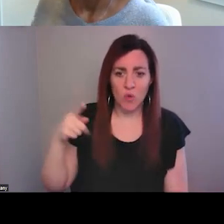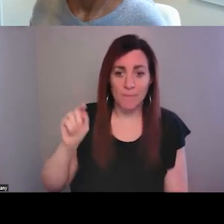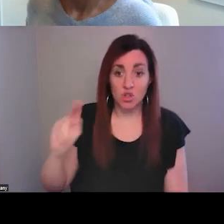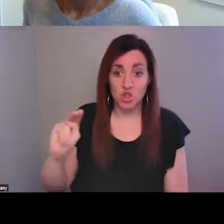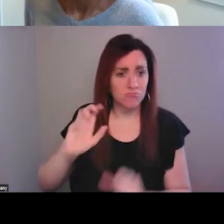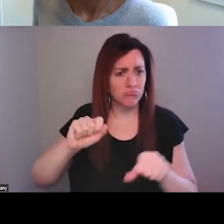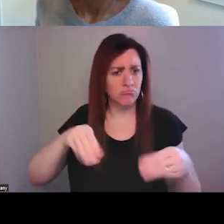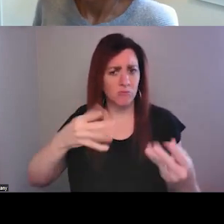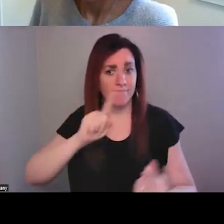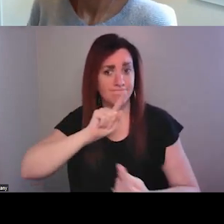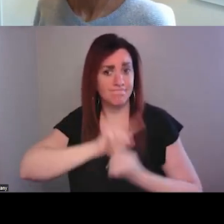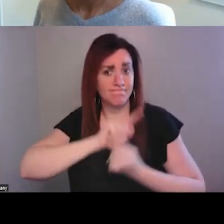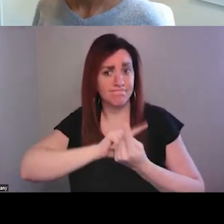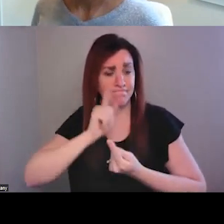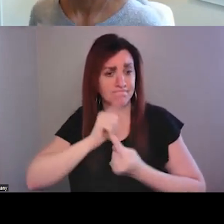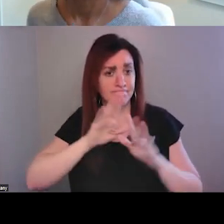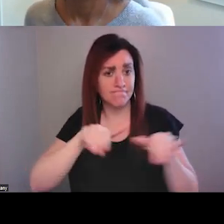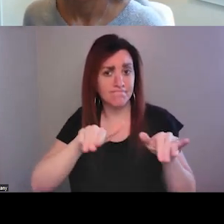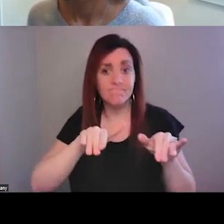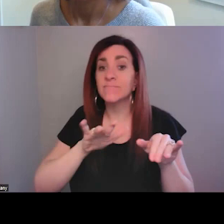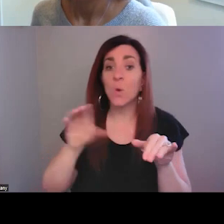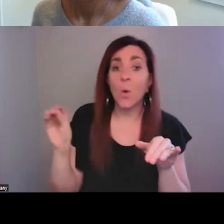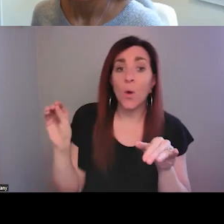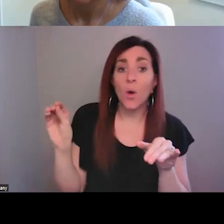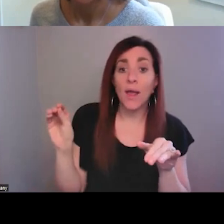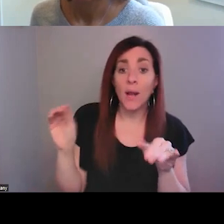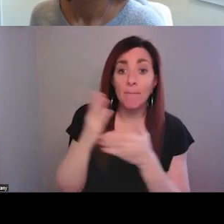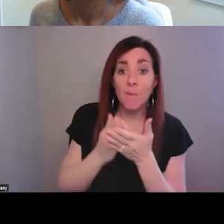WE CAN ALSO DO IT AS PART OF A SERVICE FOR KIDS THAT WE ARE